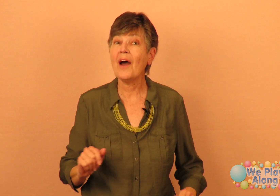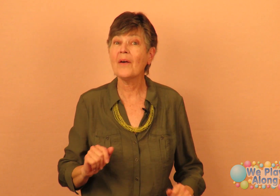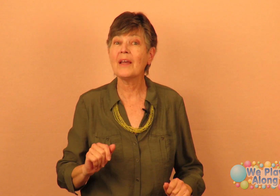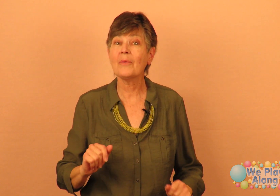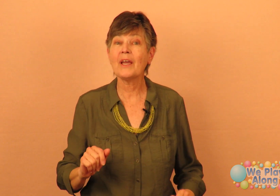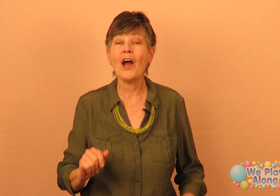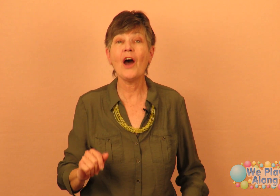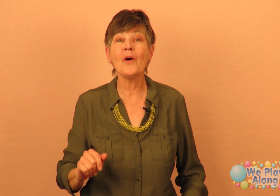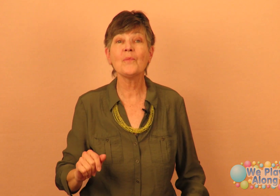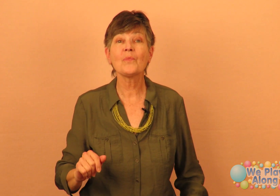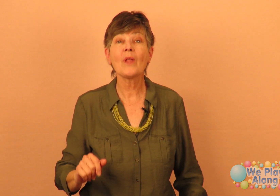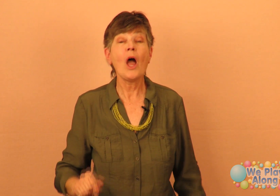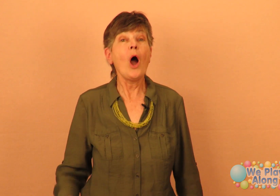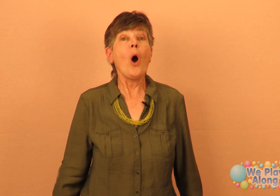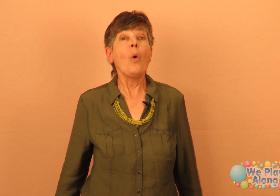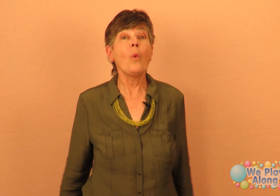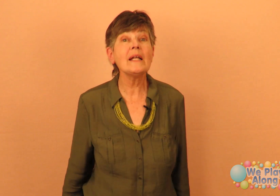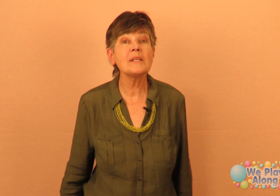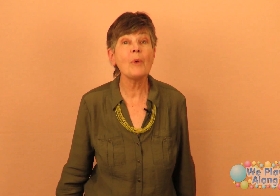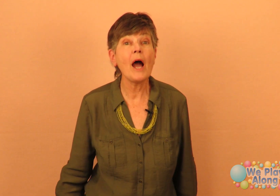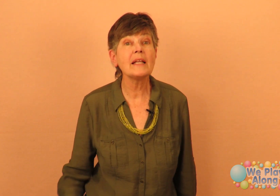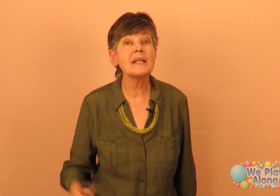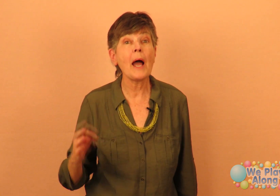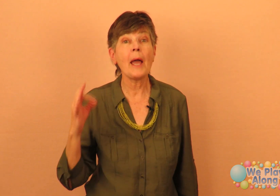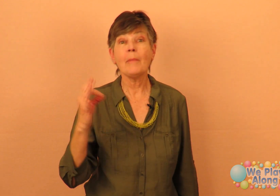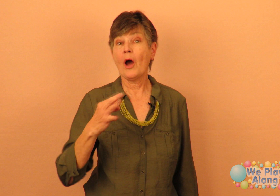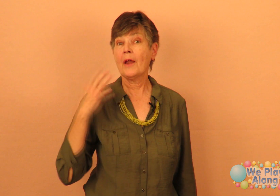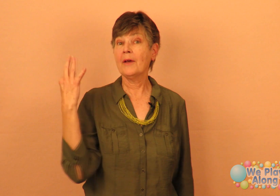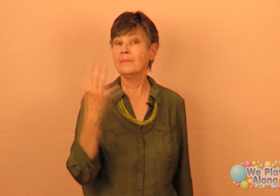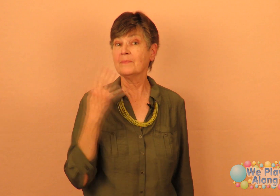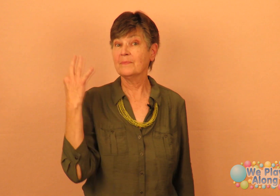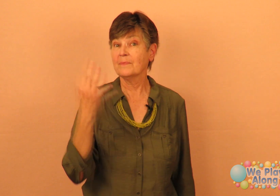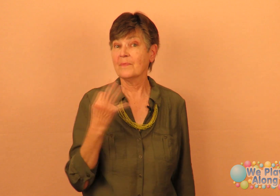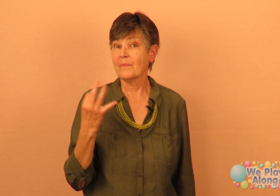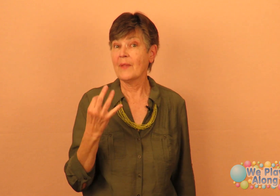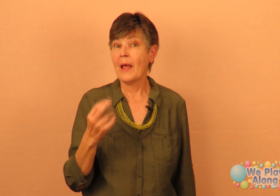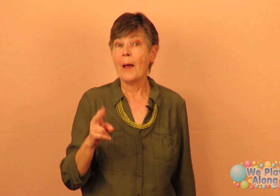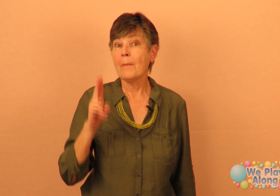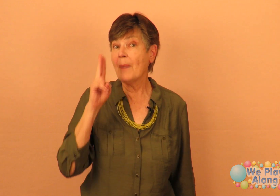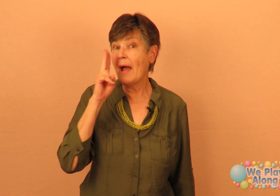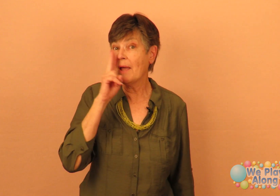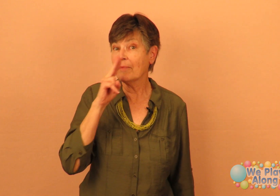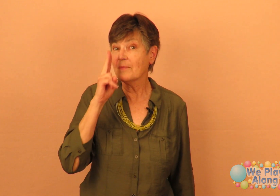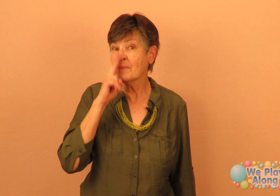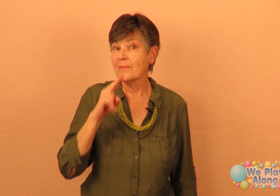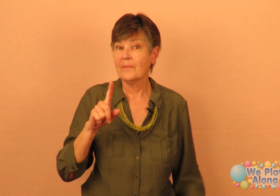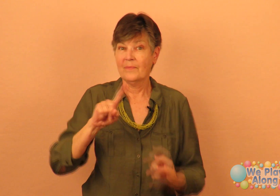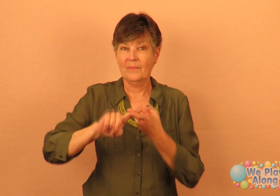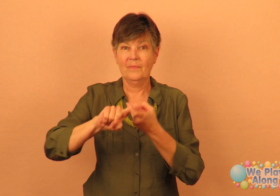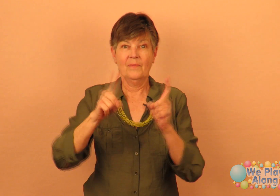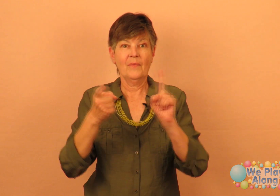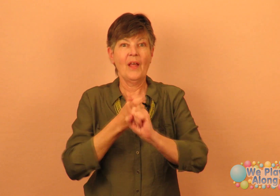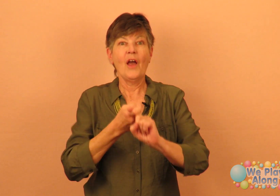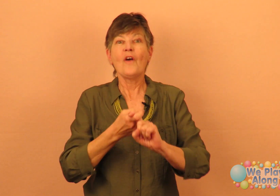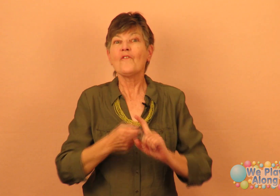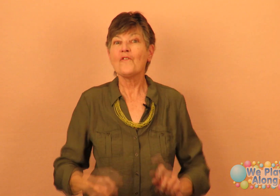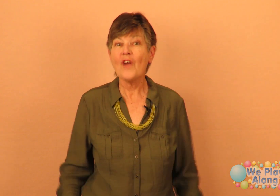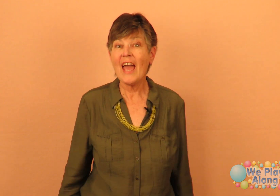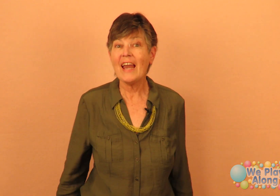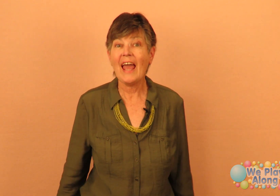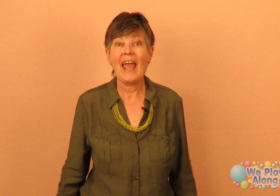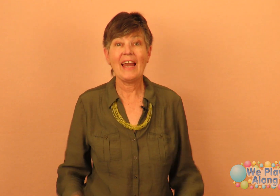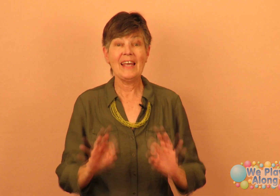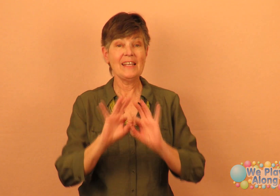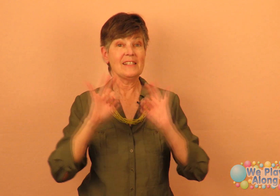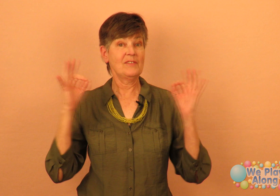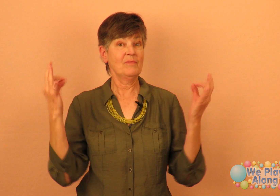here we go once upon a time on ax my Fred and his